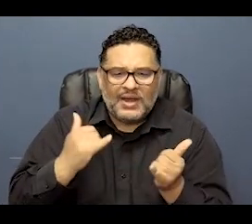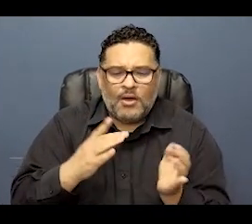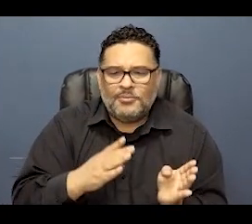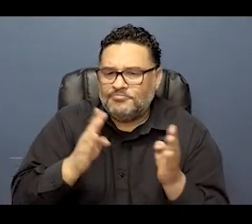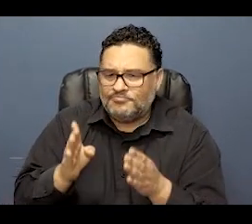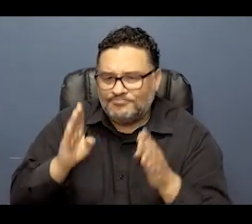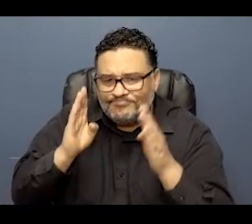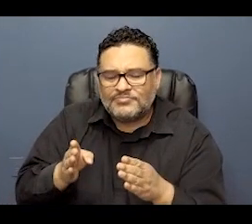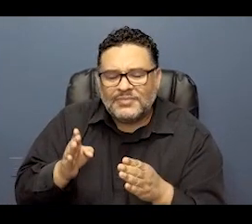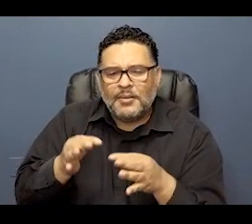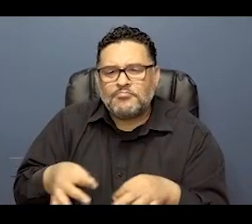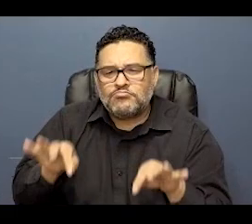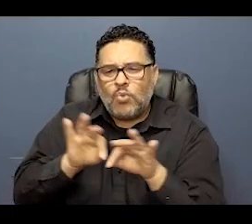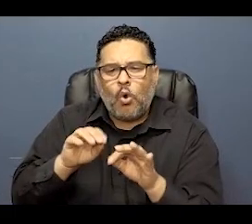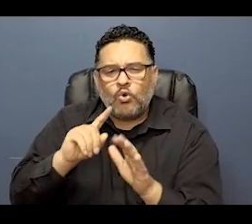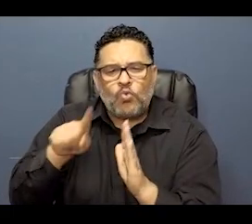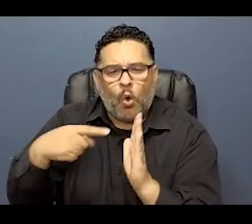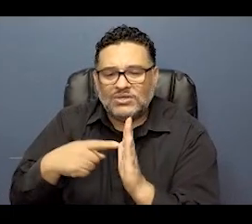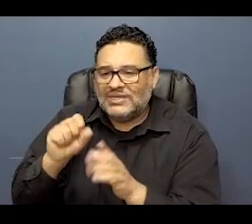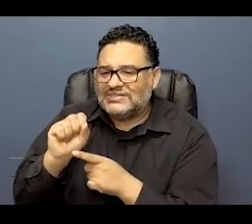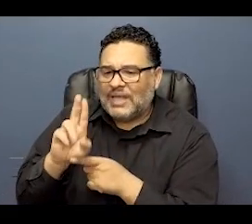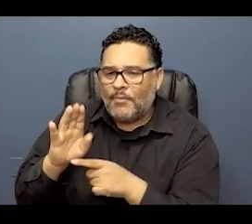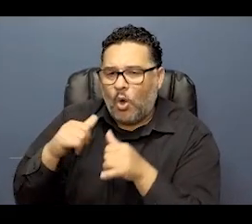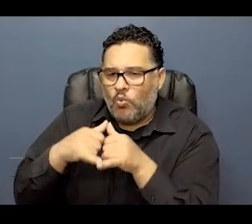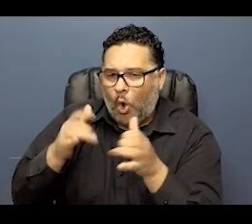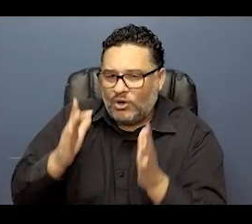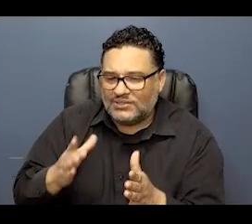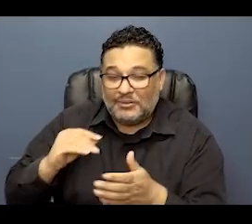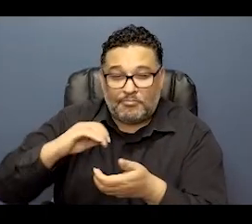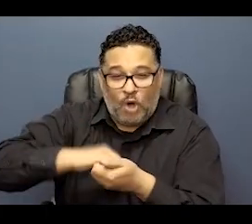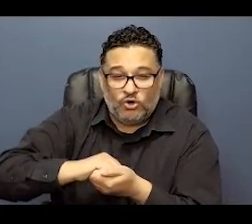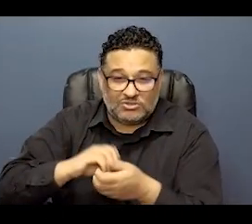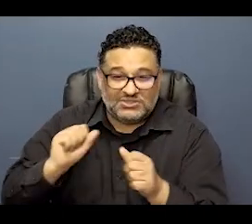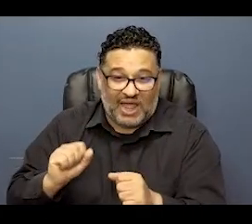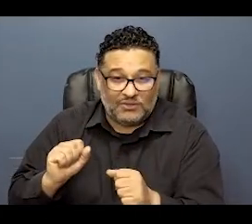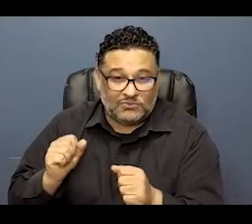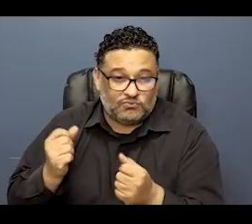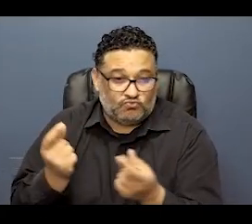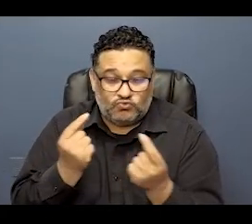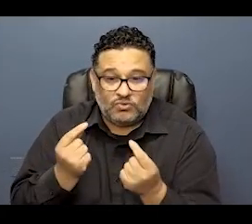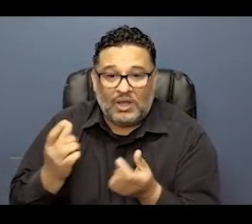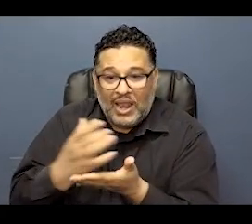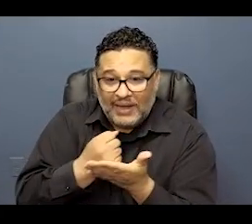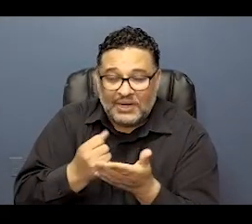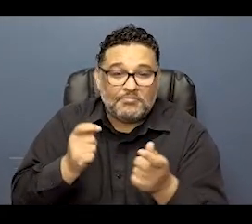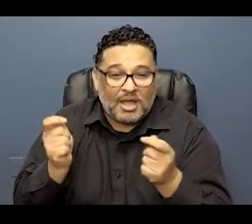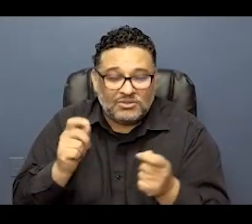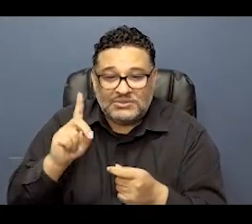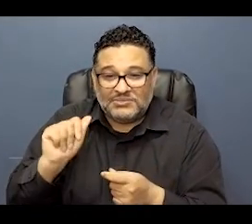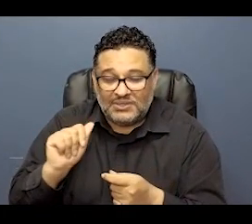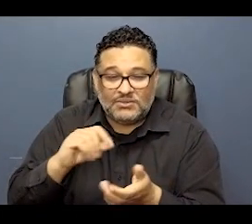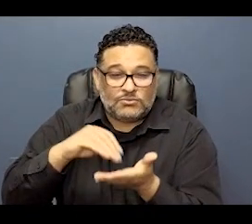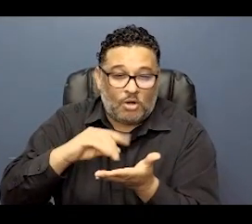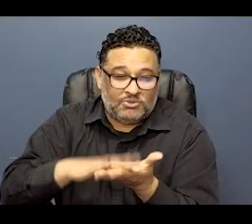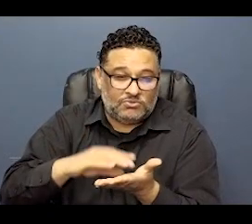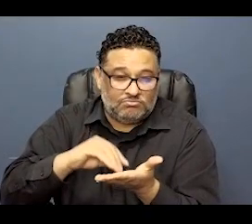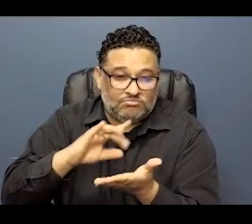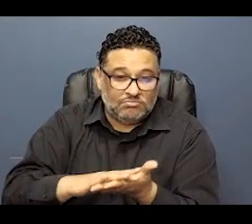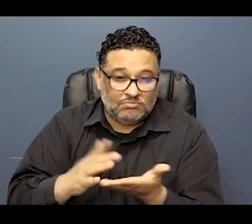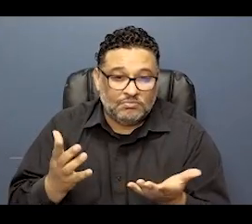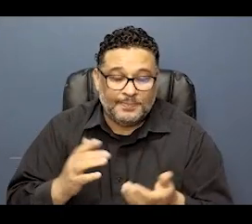sub-awardees and partners may play in collecting and managing disability documentation.